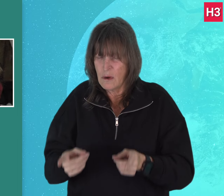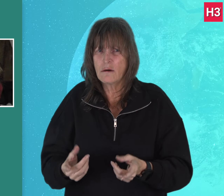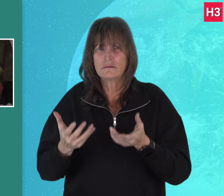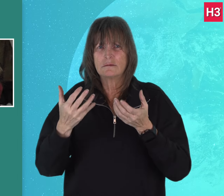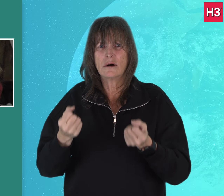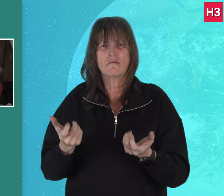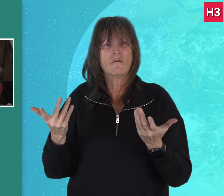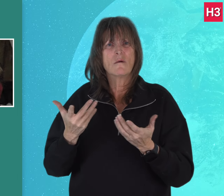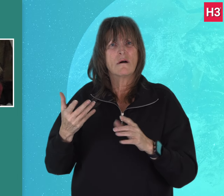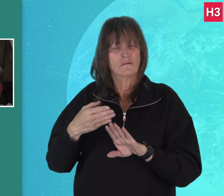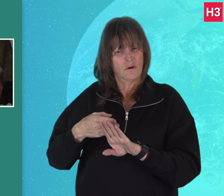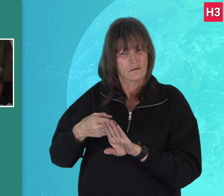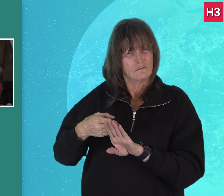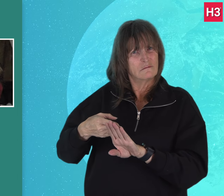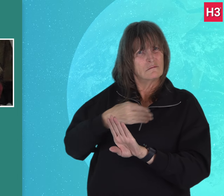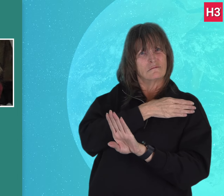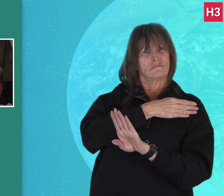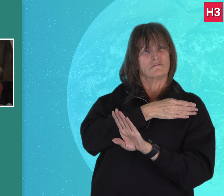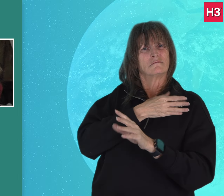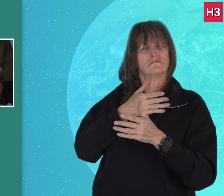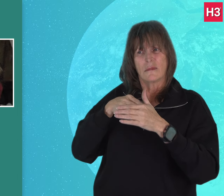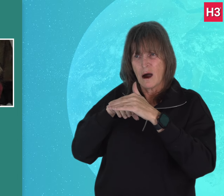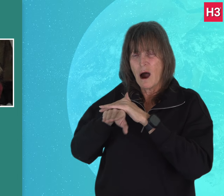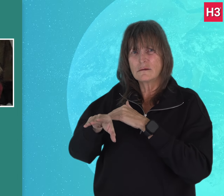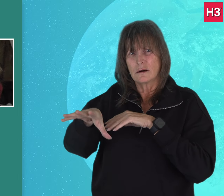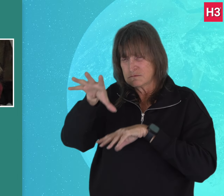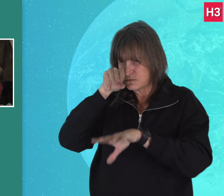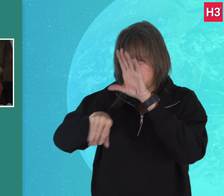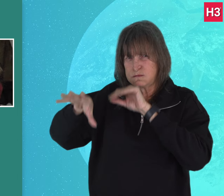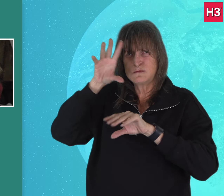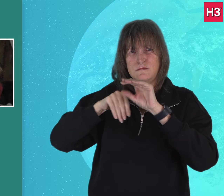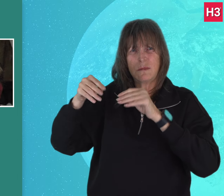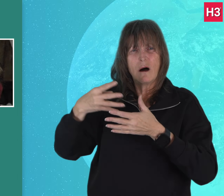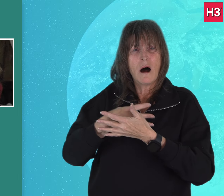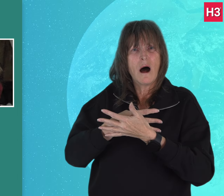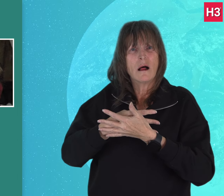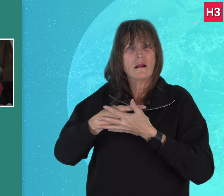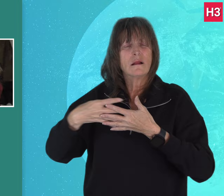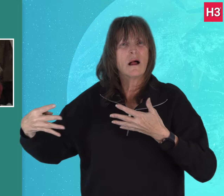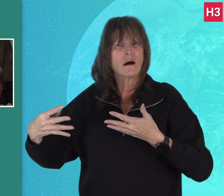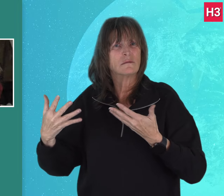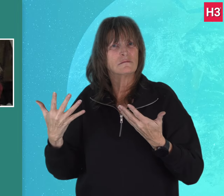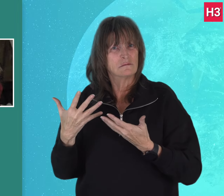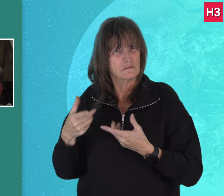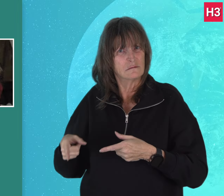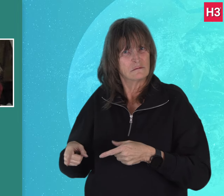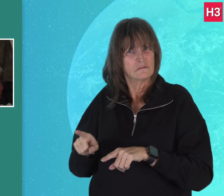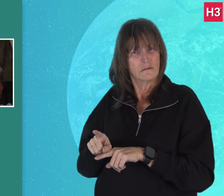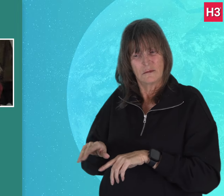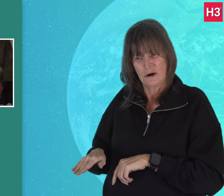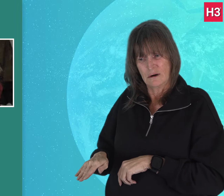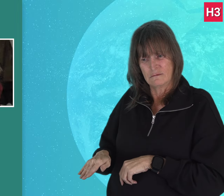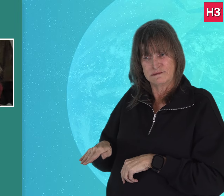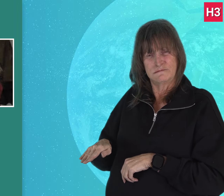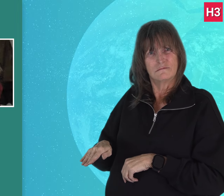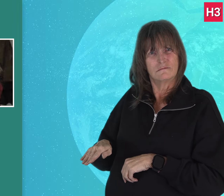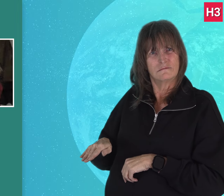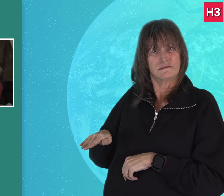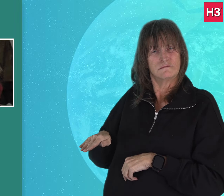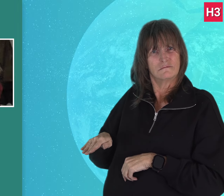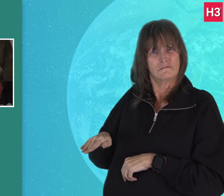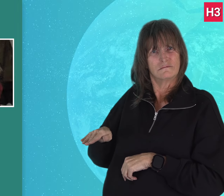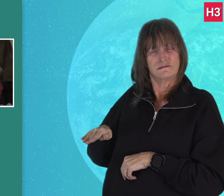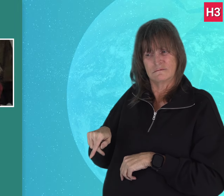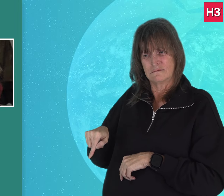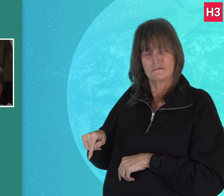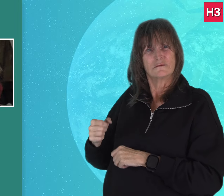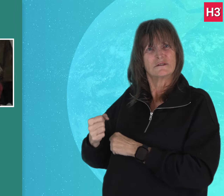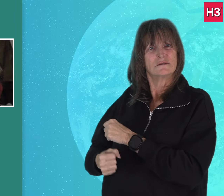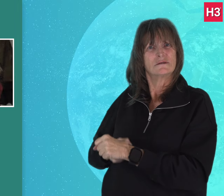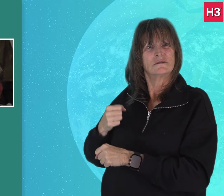language is a human right. Deaf children need early access to